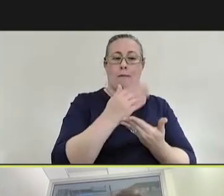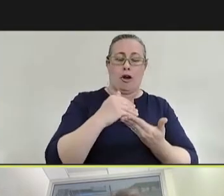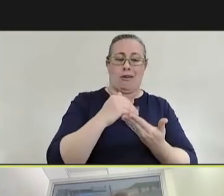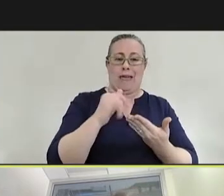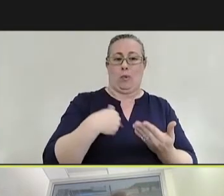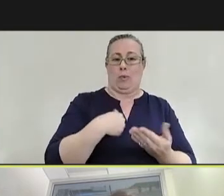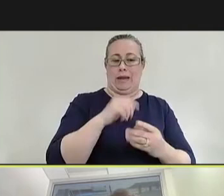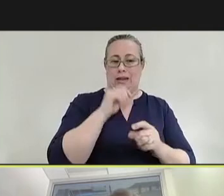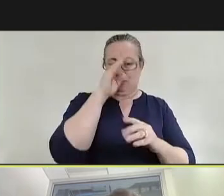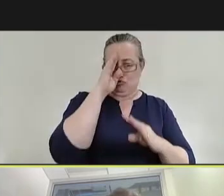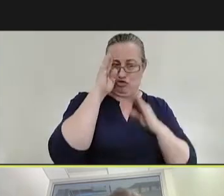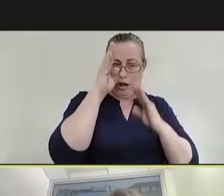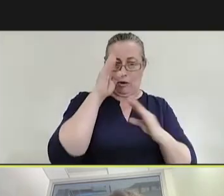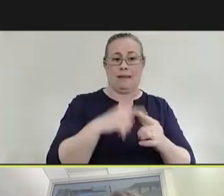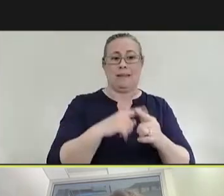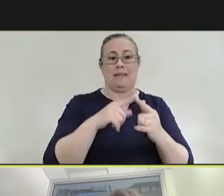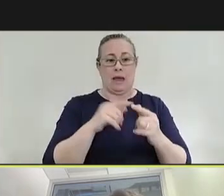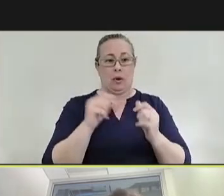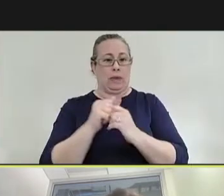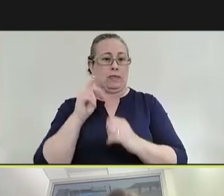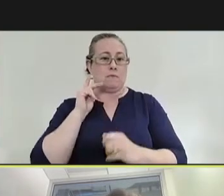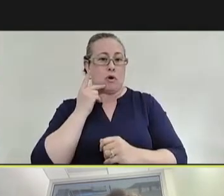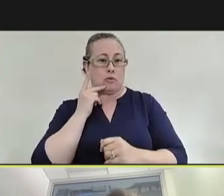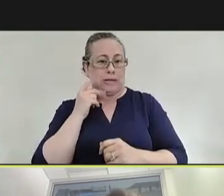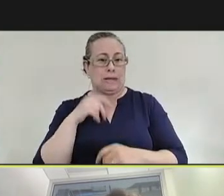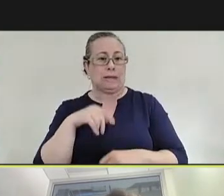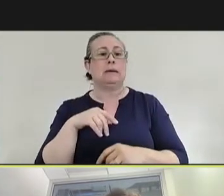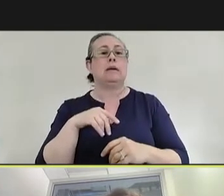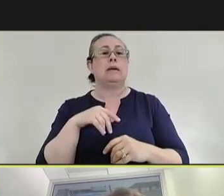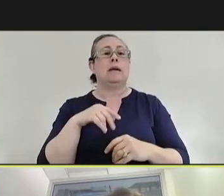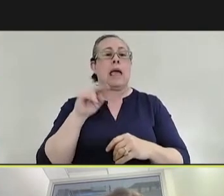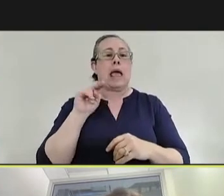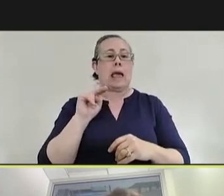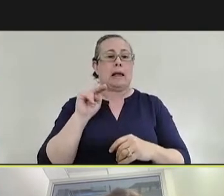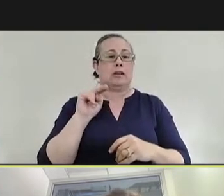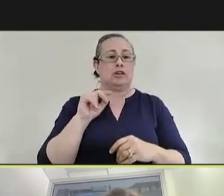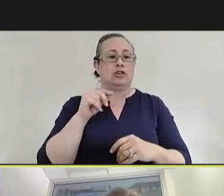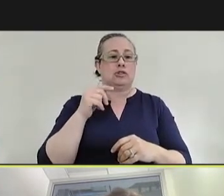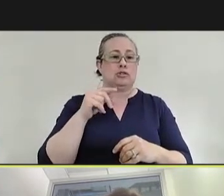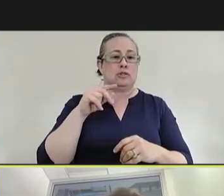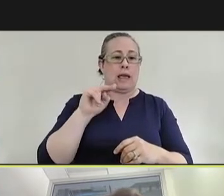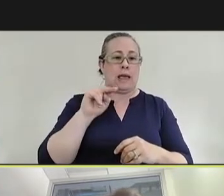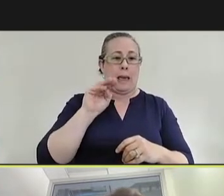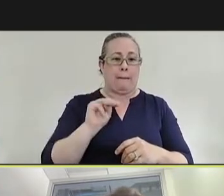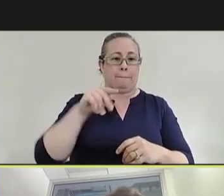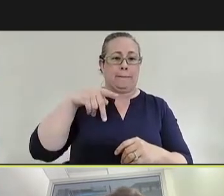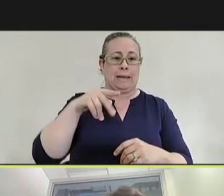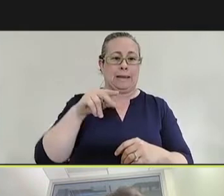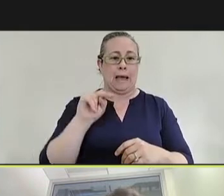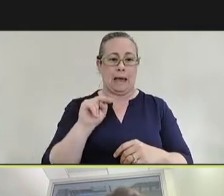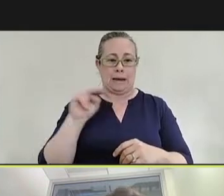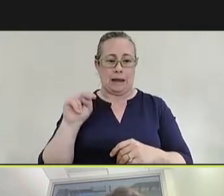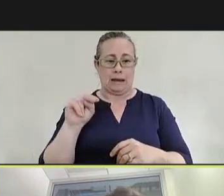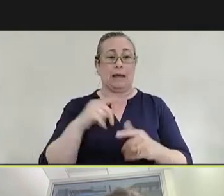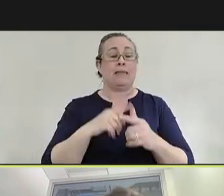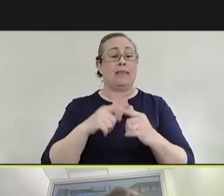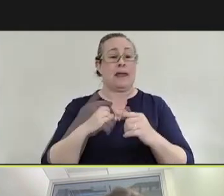designed with protein MPNN. And to the right of it is this GP41 free trimer overlaid on a